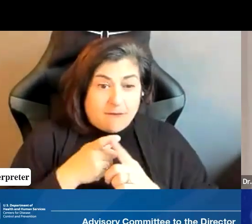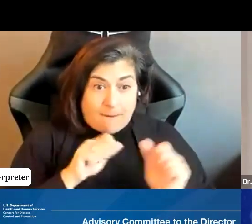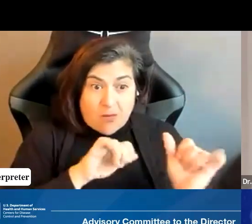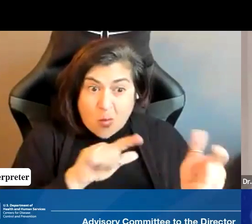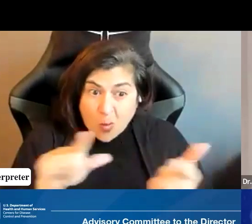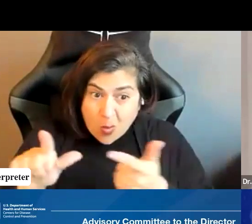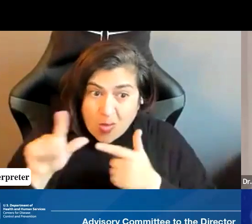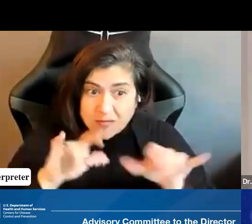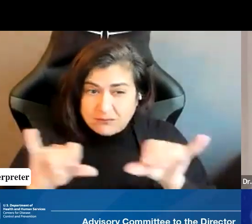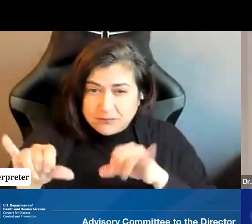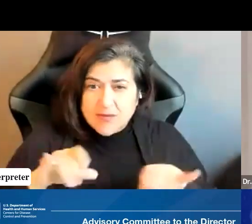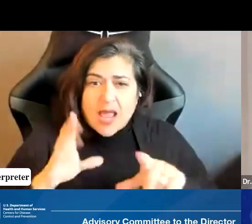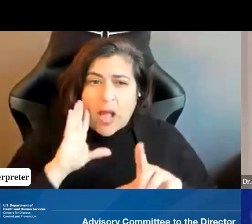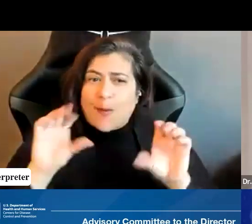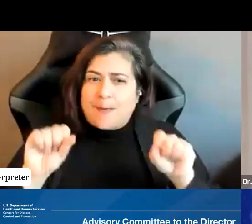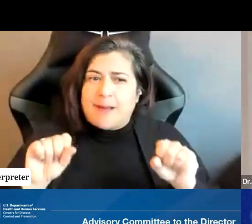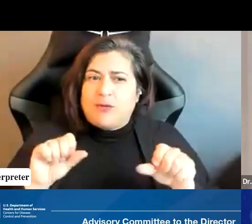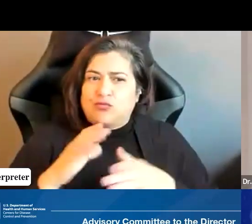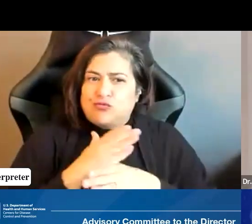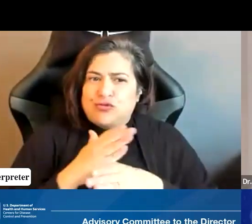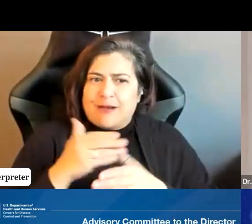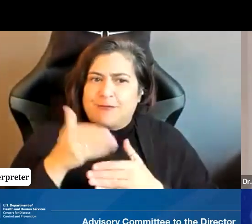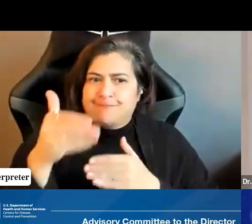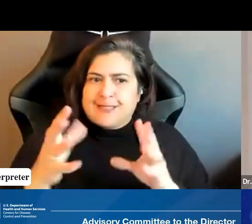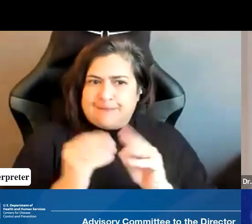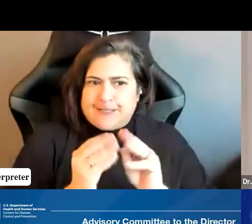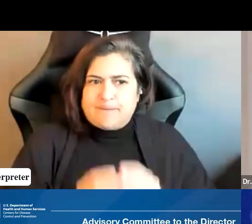I'll be able to share that in our next meeting. That'll be good.